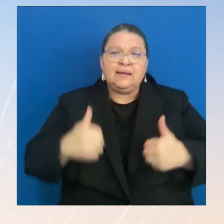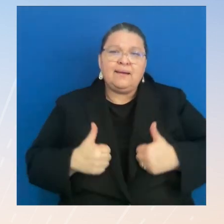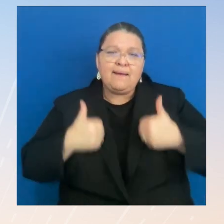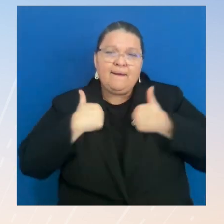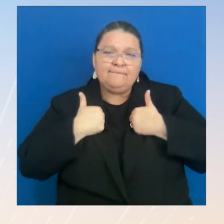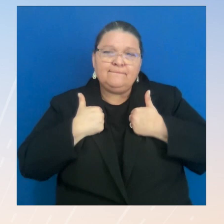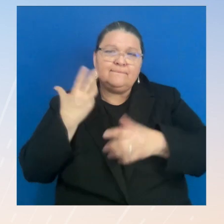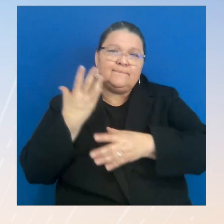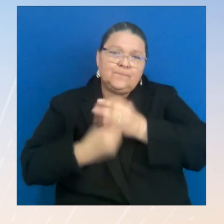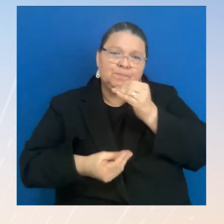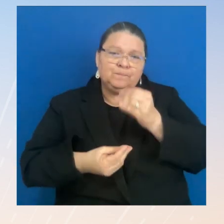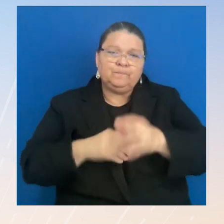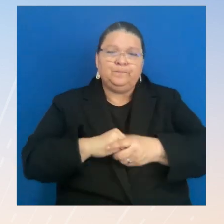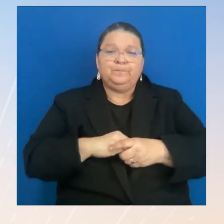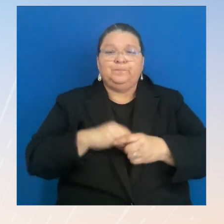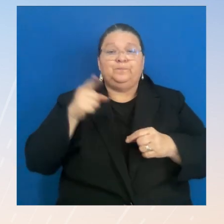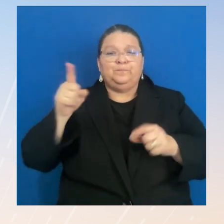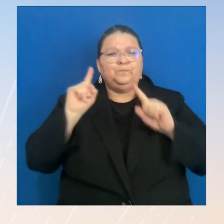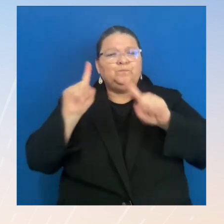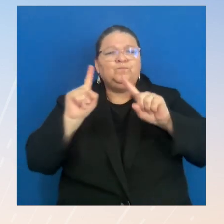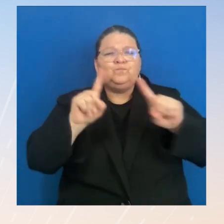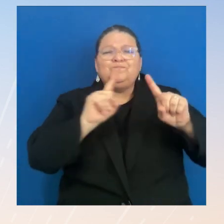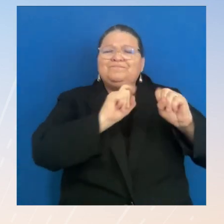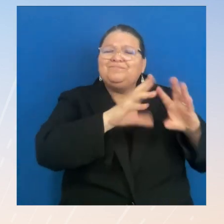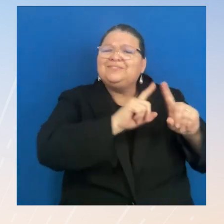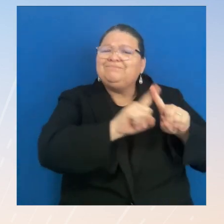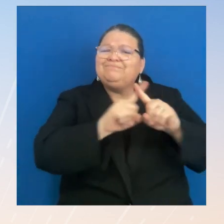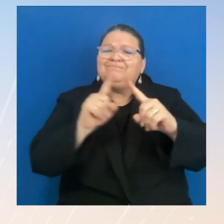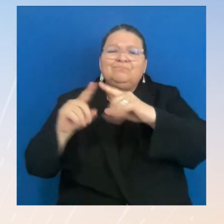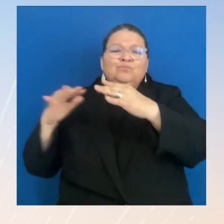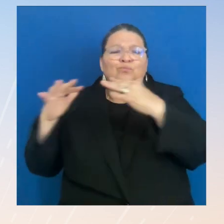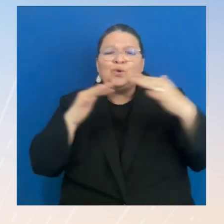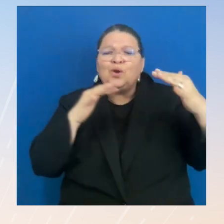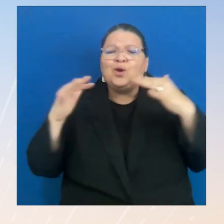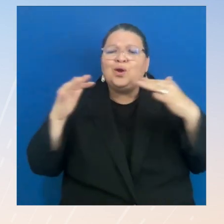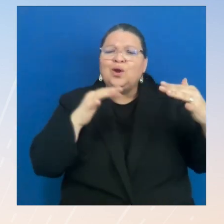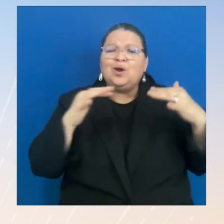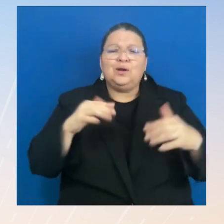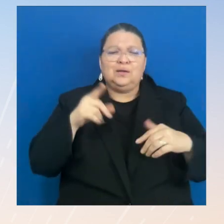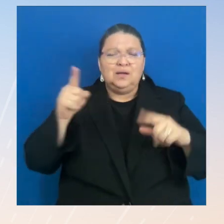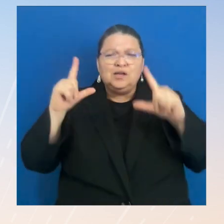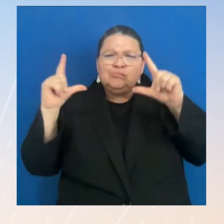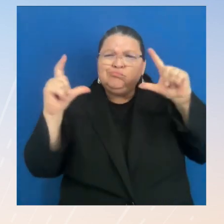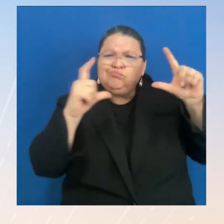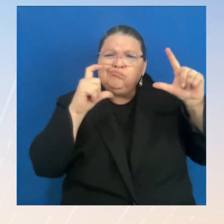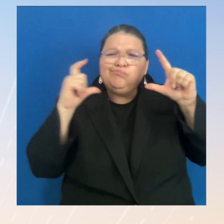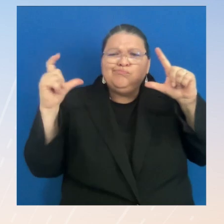over the course of time. He was a warzone photographer who covered nearly every international story for Fox News --